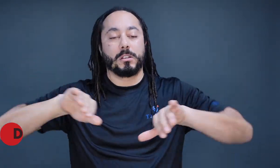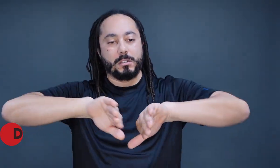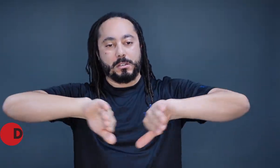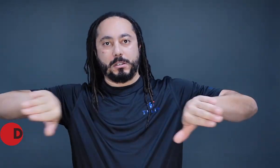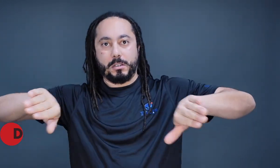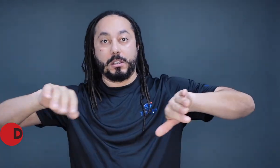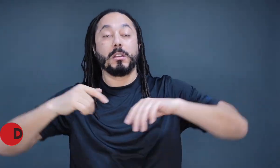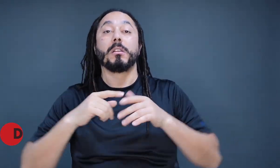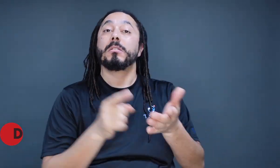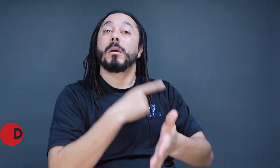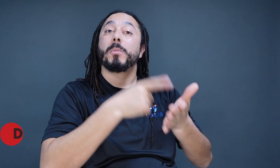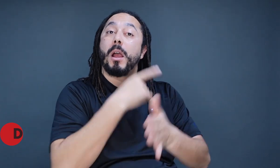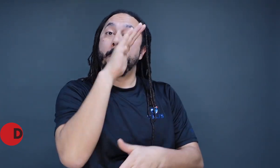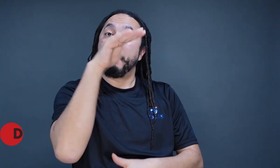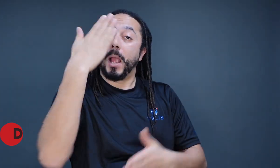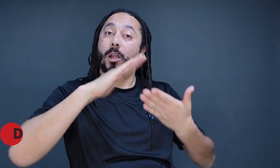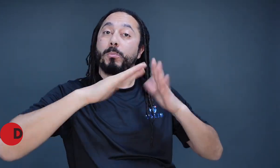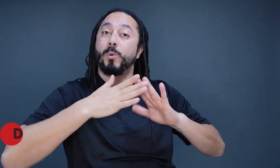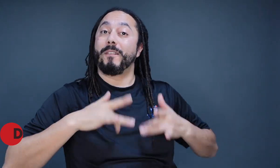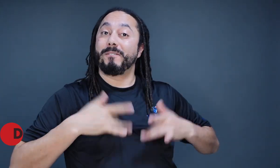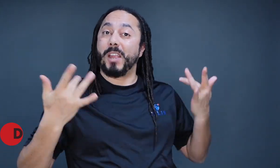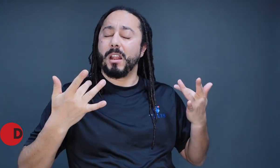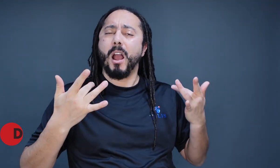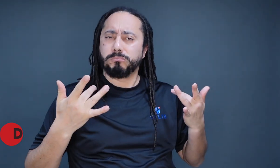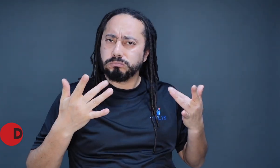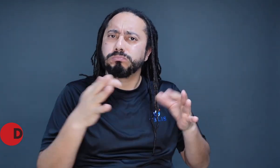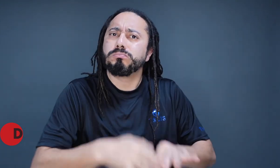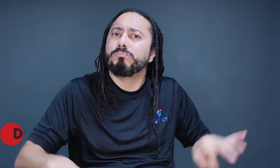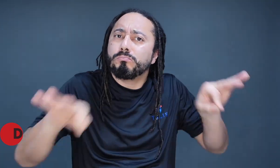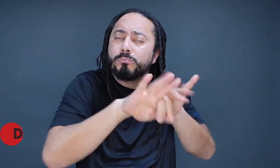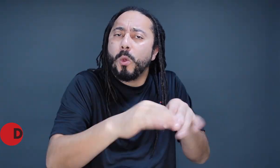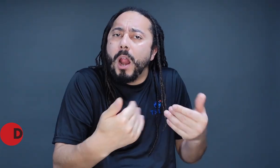At those events, it is important to have a Black interpreter